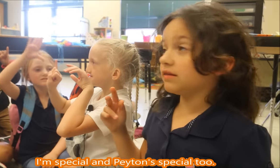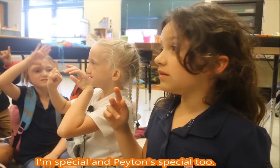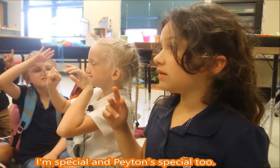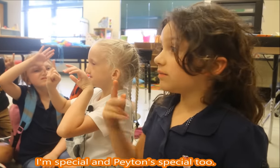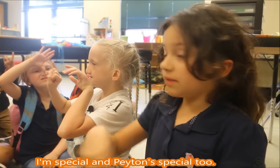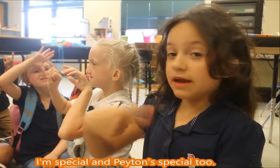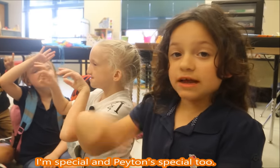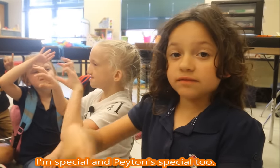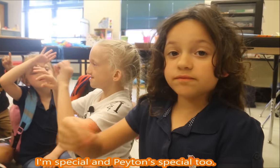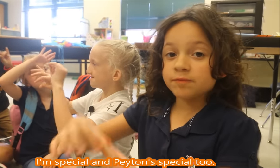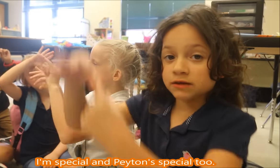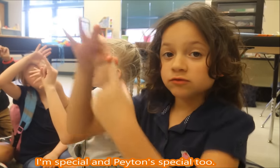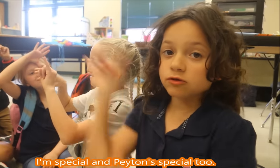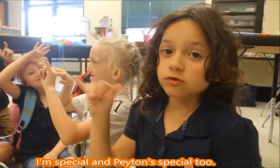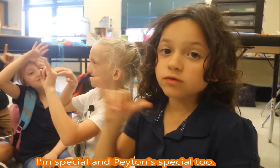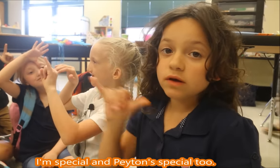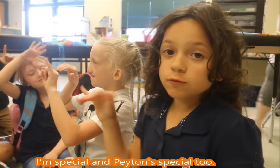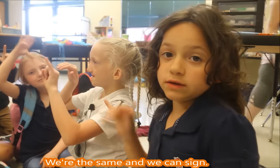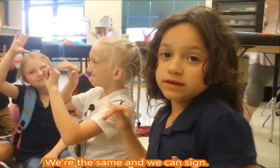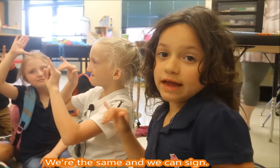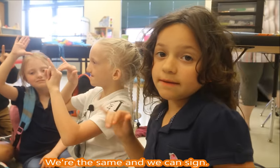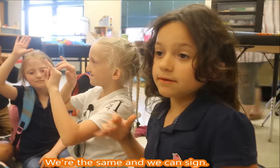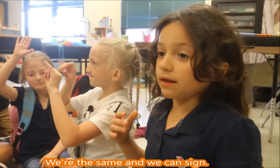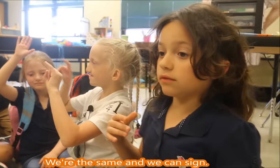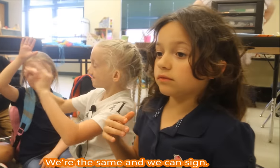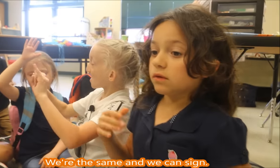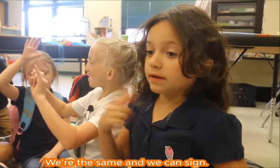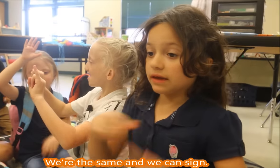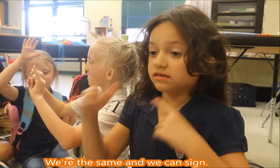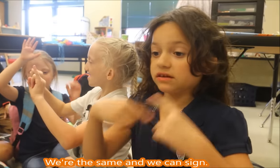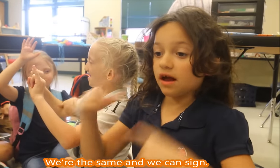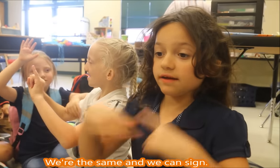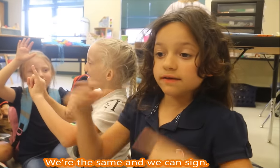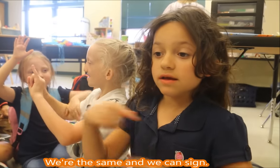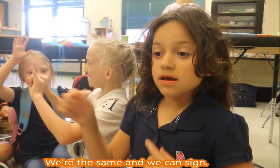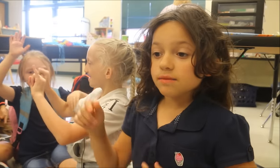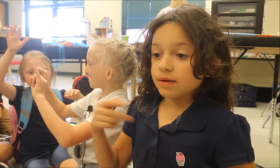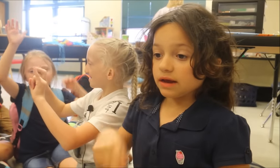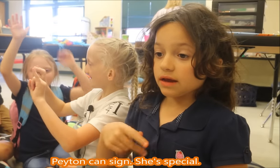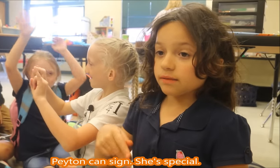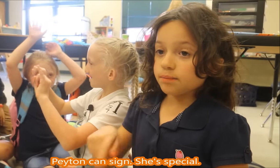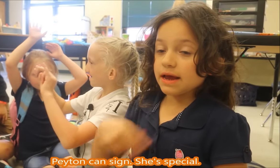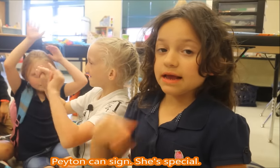Payton separately we sing oh yeah wicked Stein thick